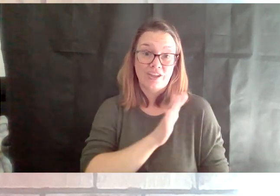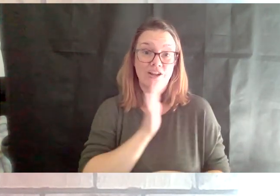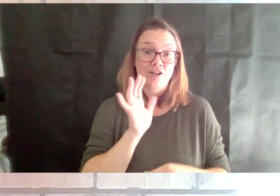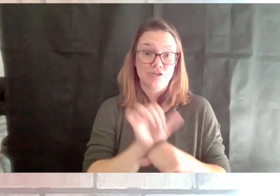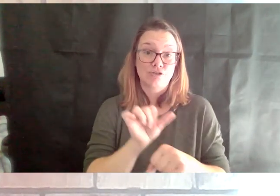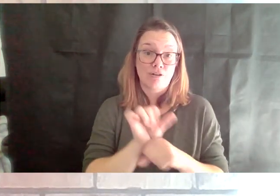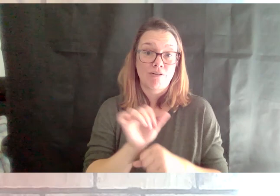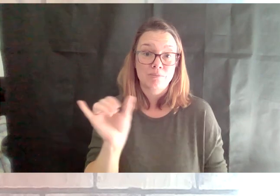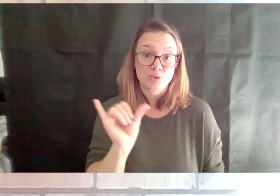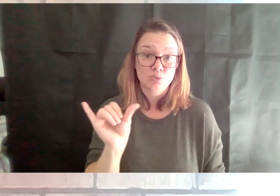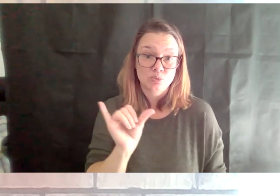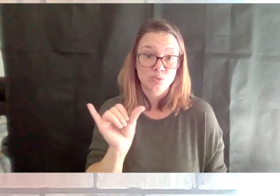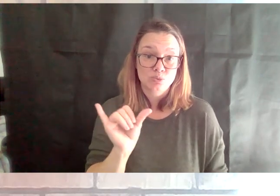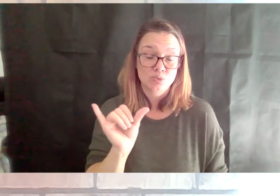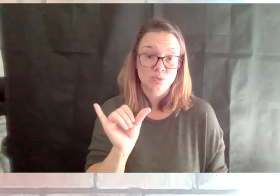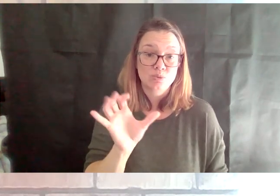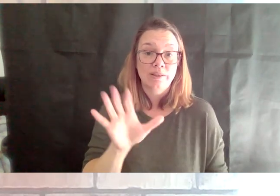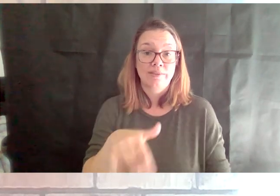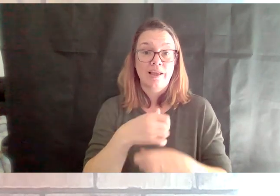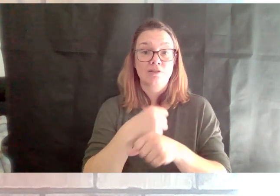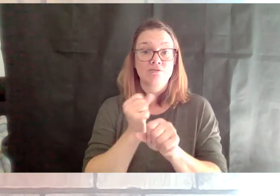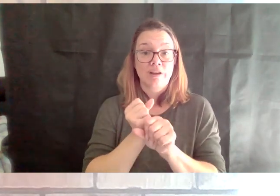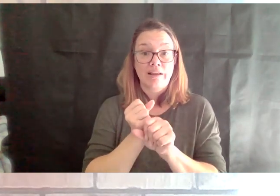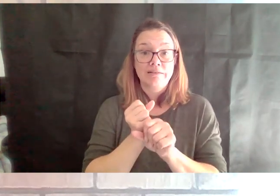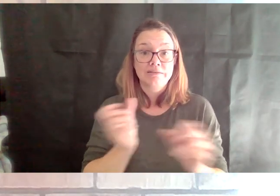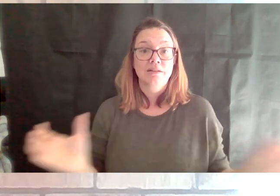And that creates the well-rounded rapport